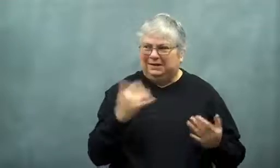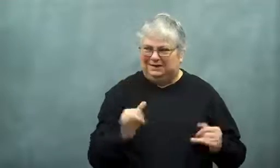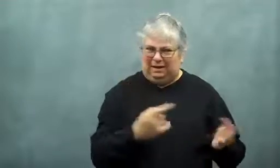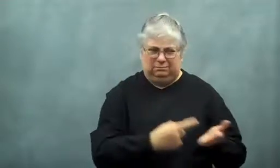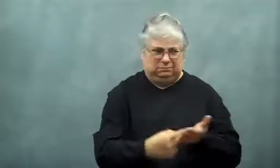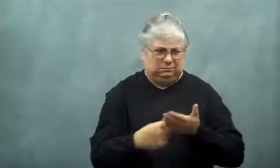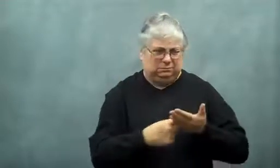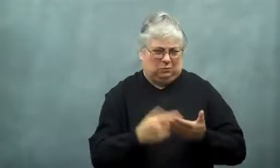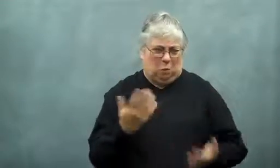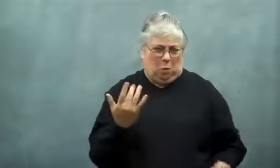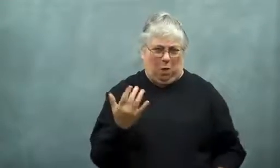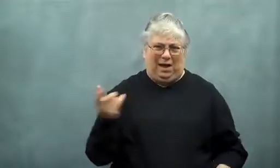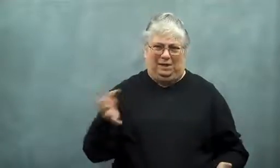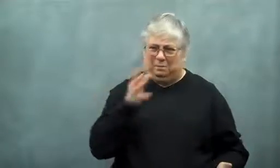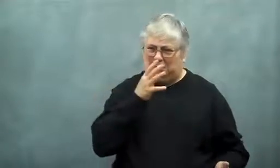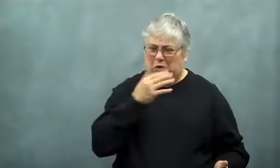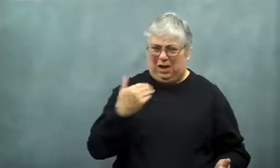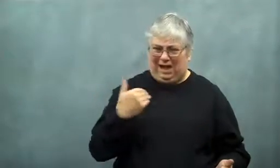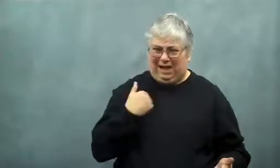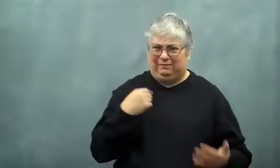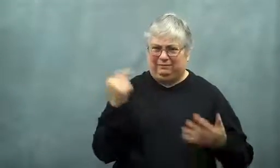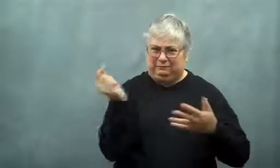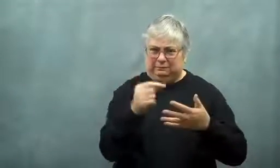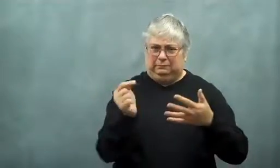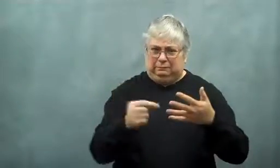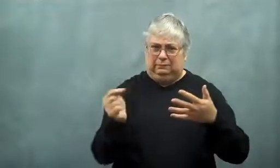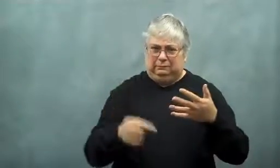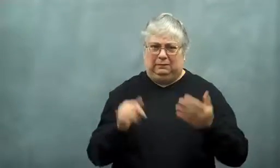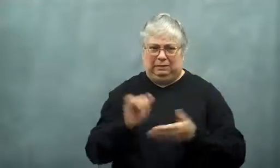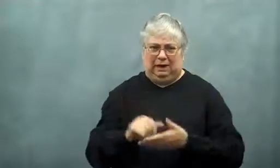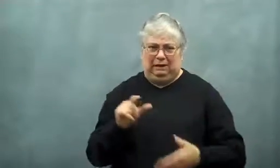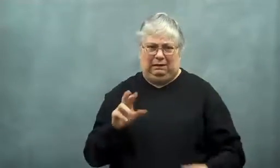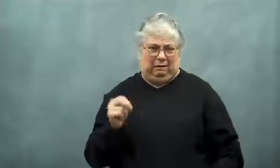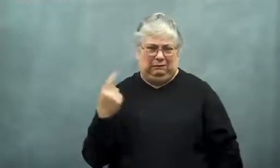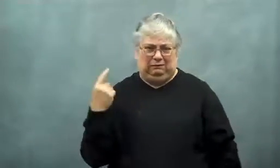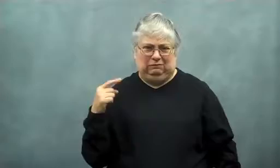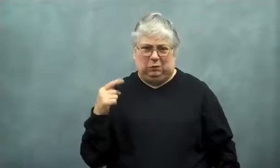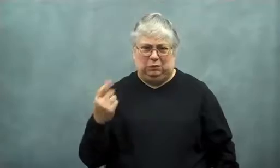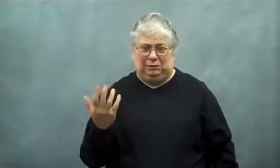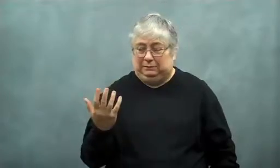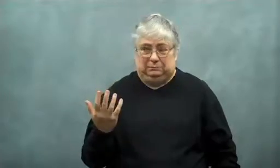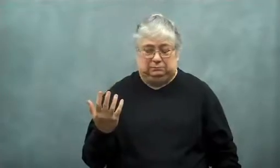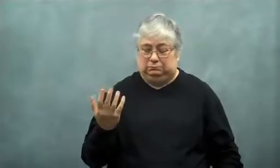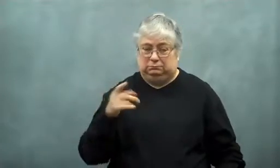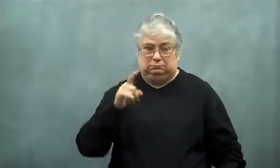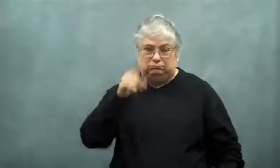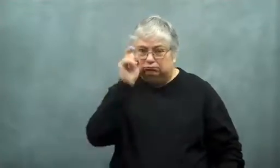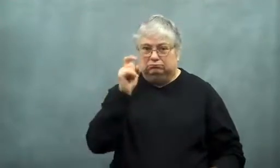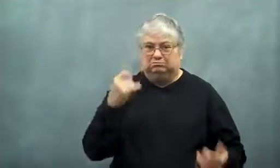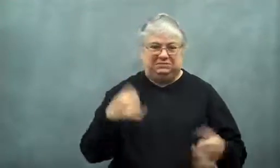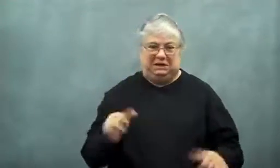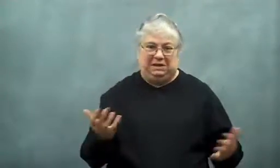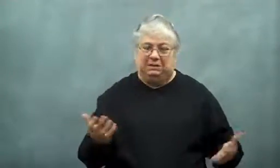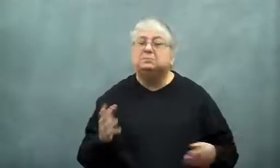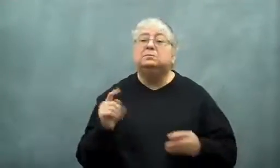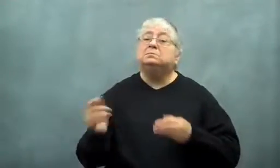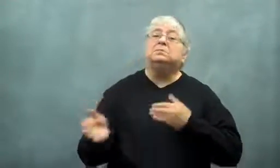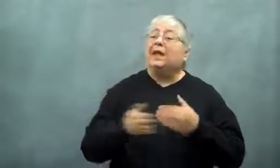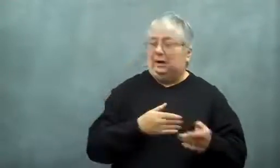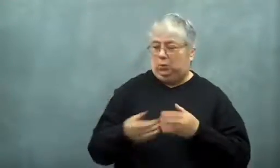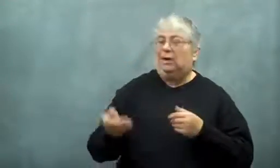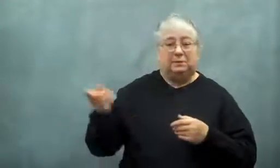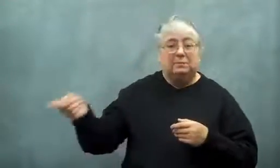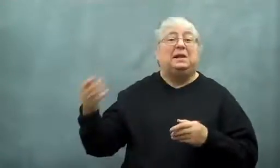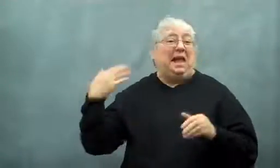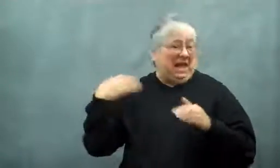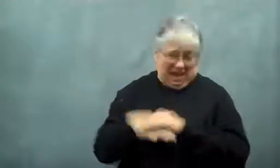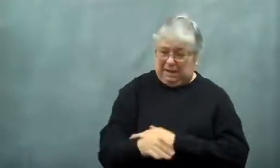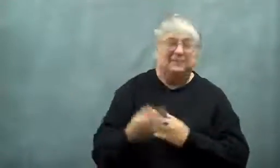No one is sure why his mother would have purchased these guns.